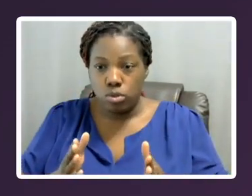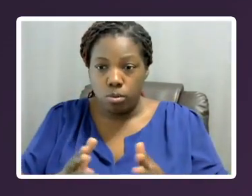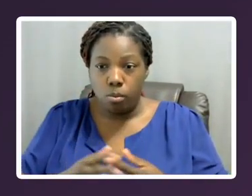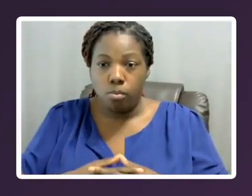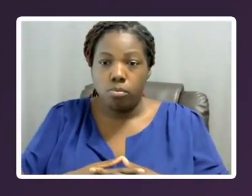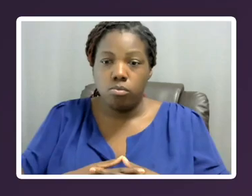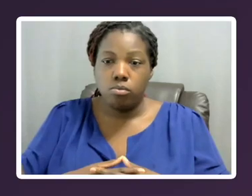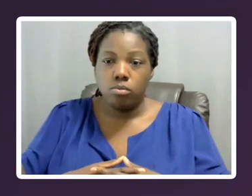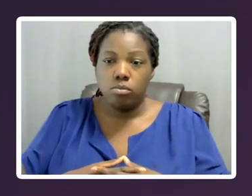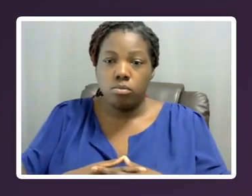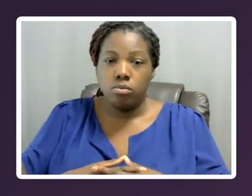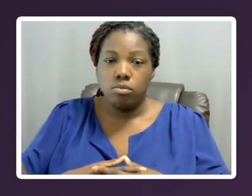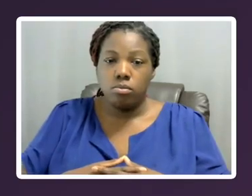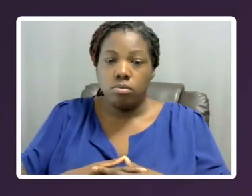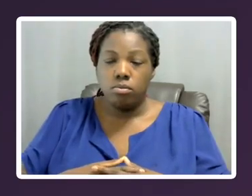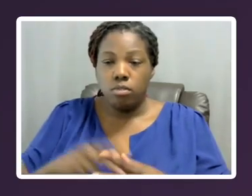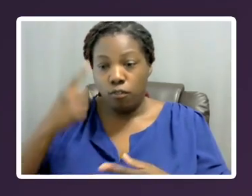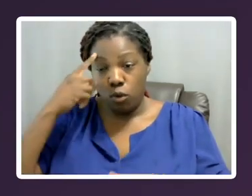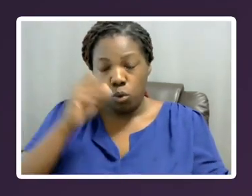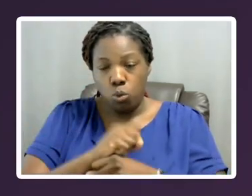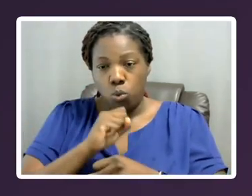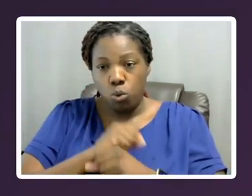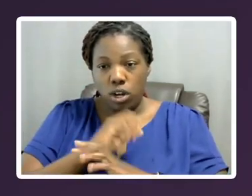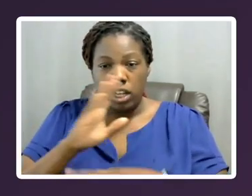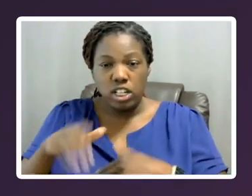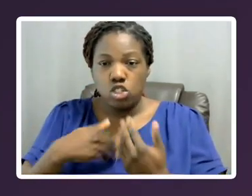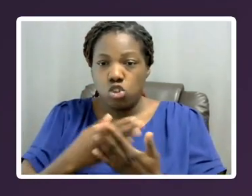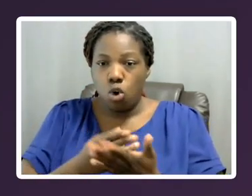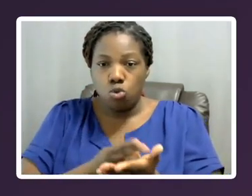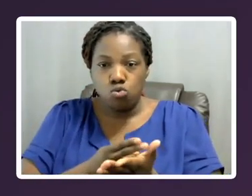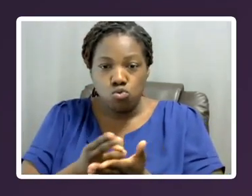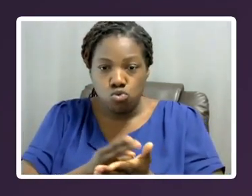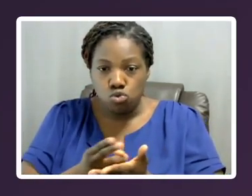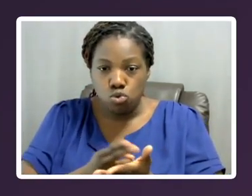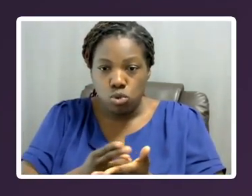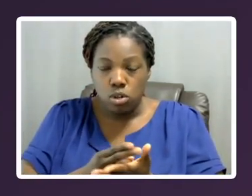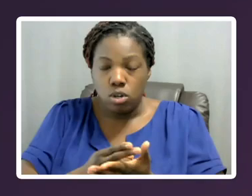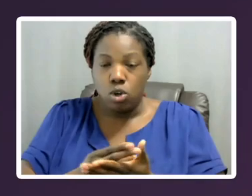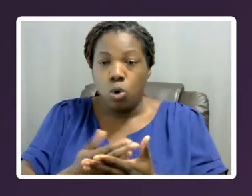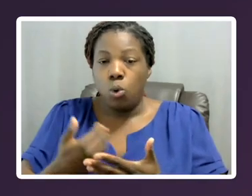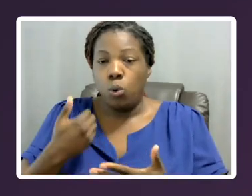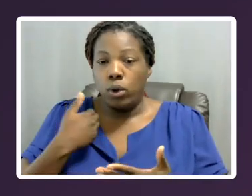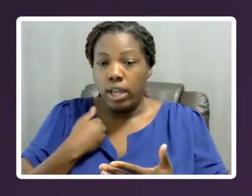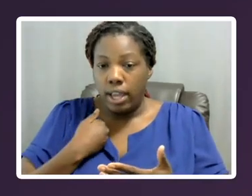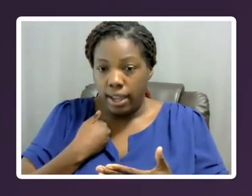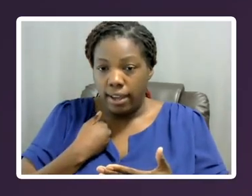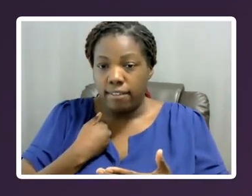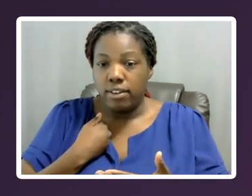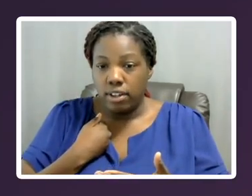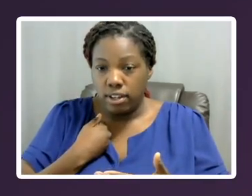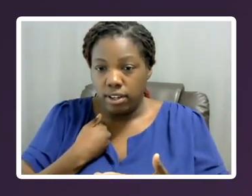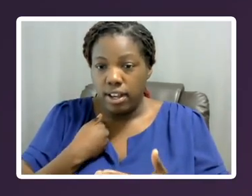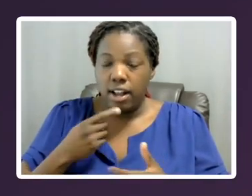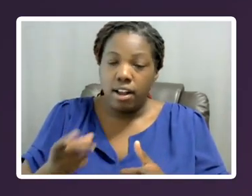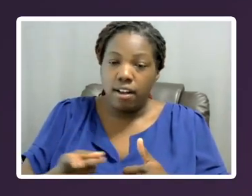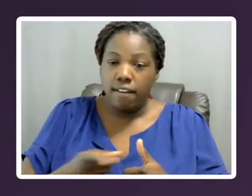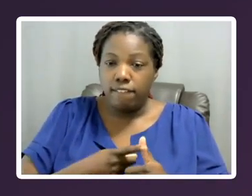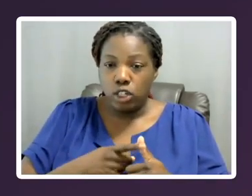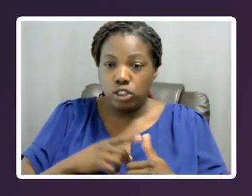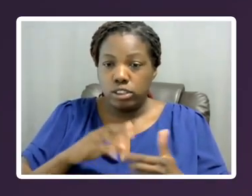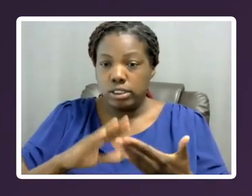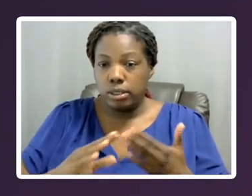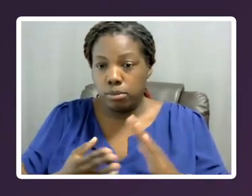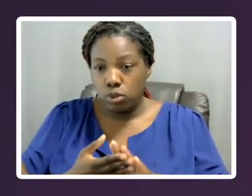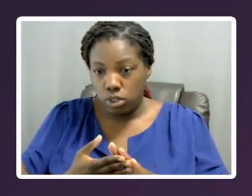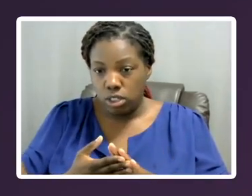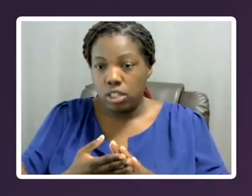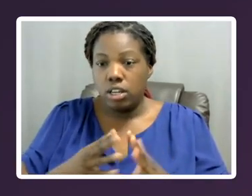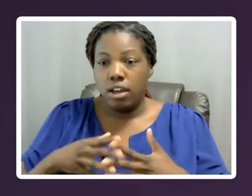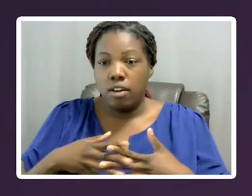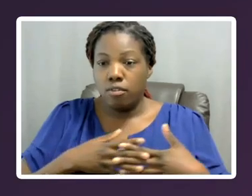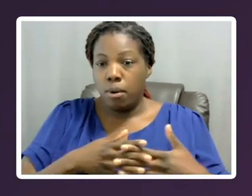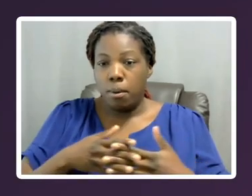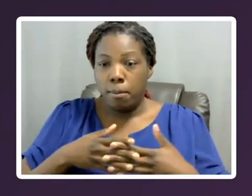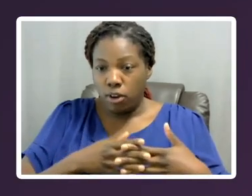And that is all true. We have here actually our very first community of American astronauts. And